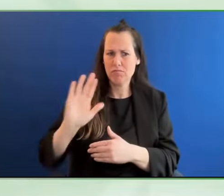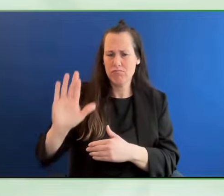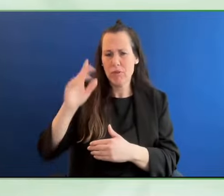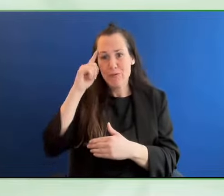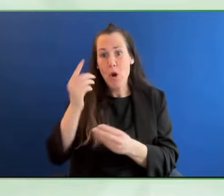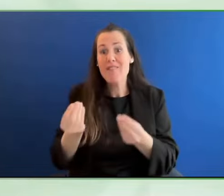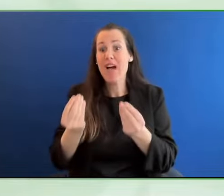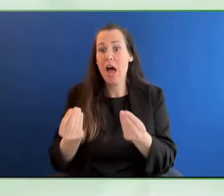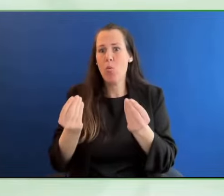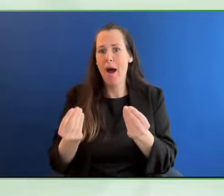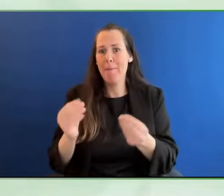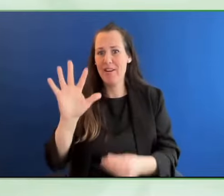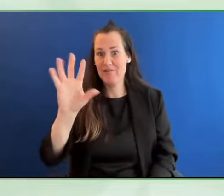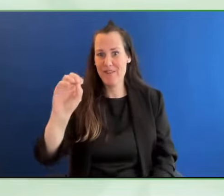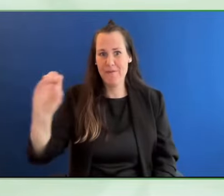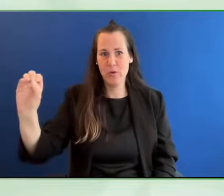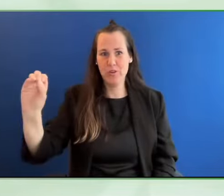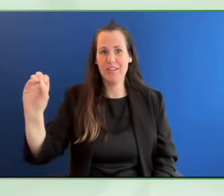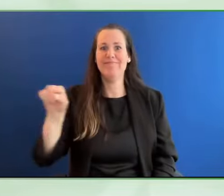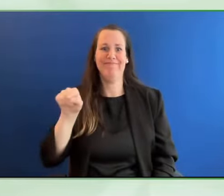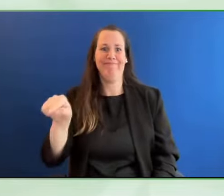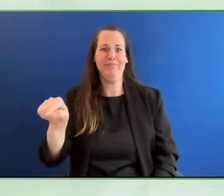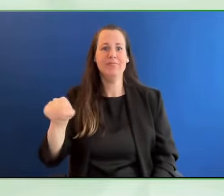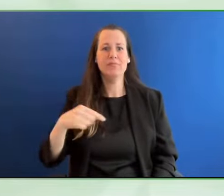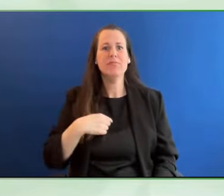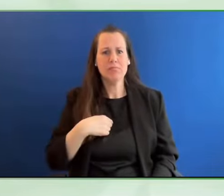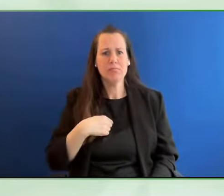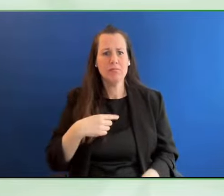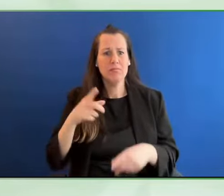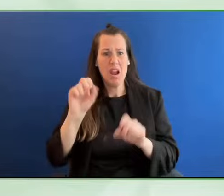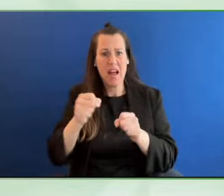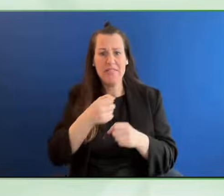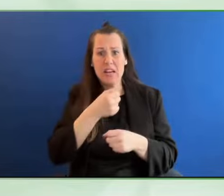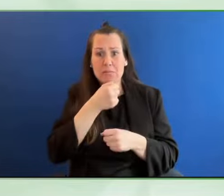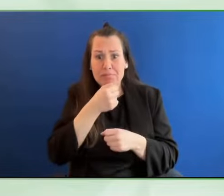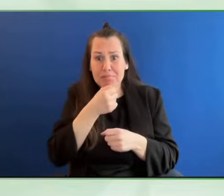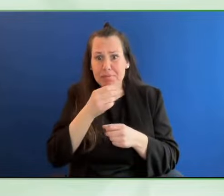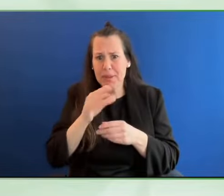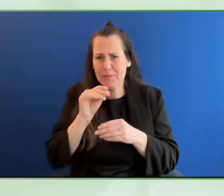My name is Donna Bungard and I'm the Senior Marketing Accessibility Program Manager Indeed.